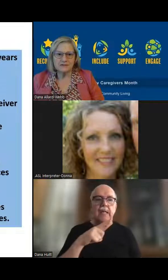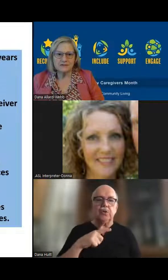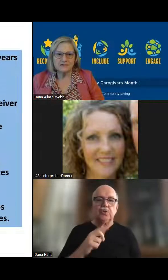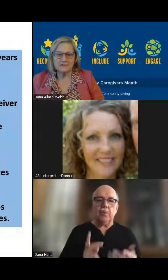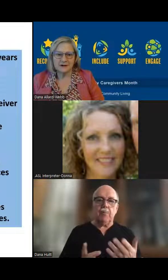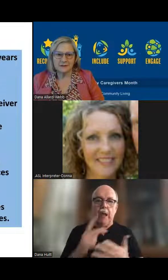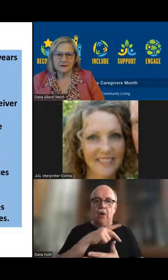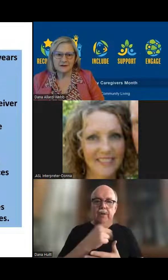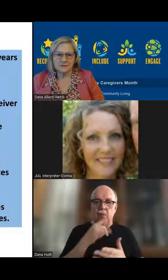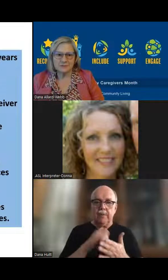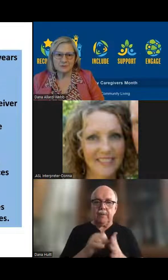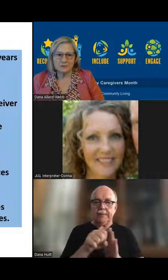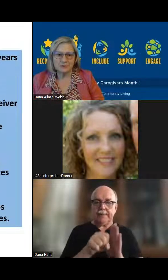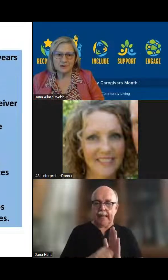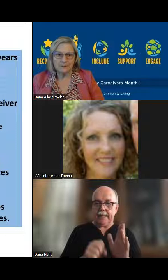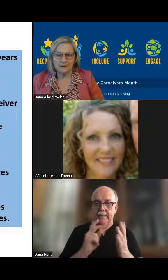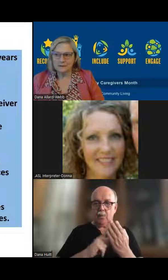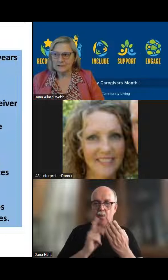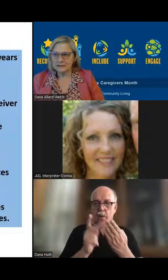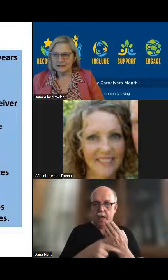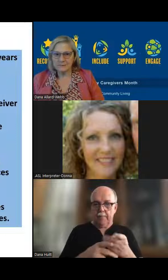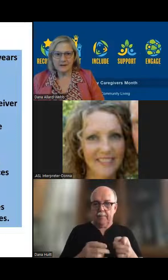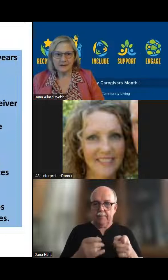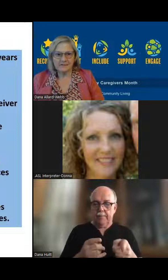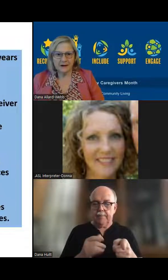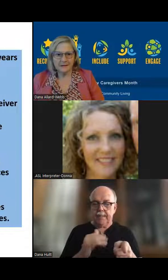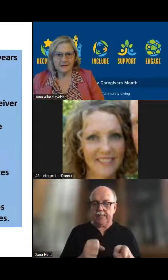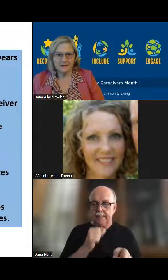workshops and marketing around that. They just did their adult family